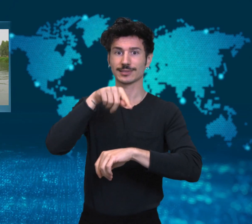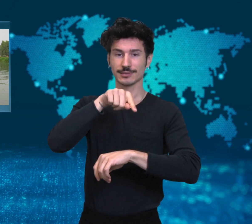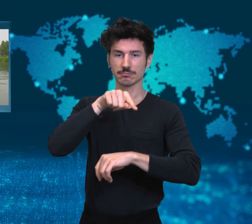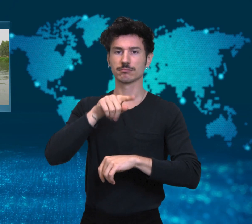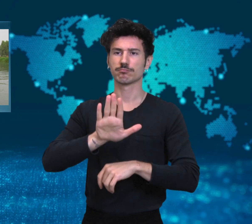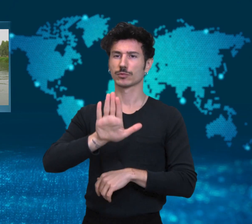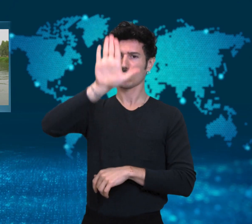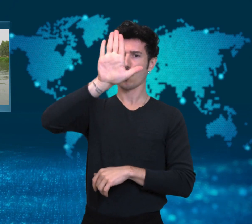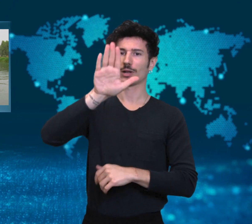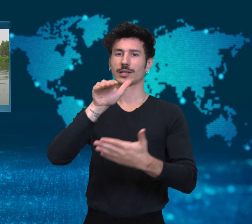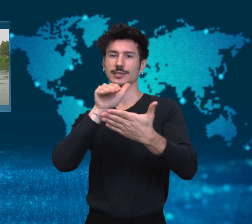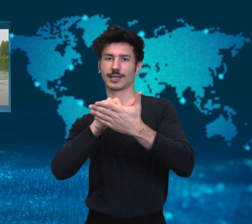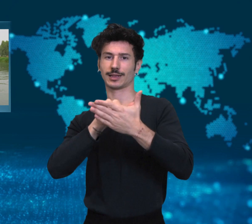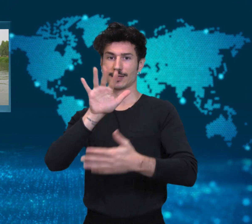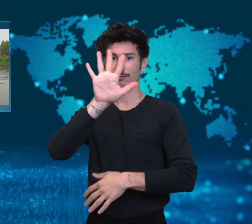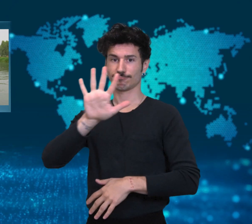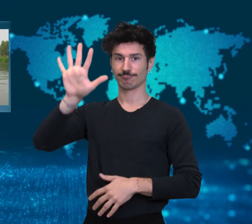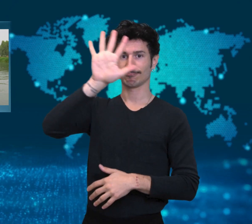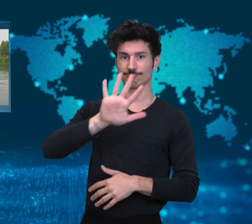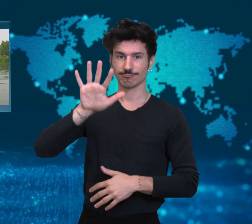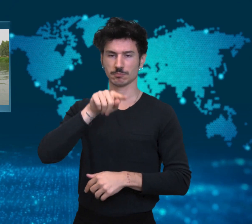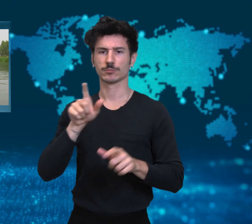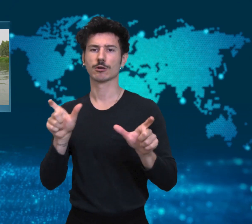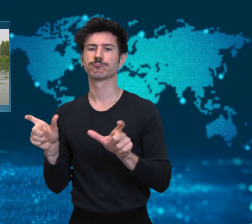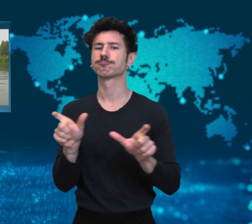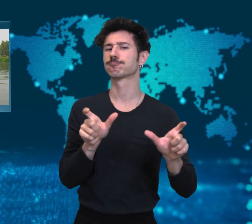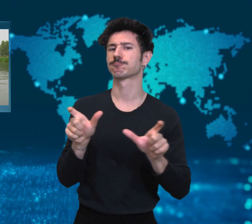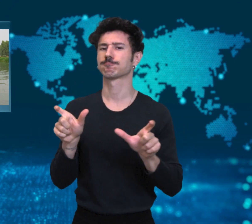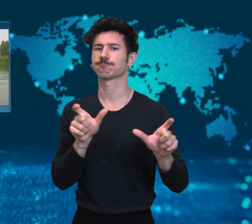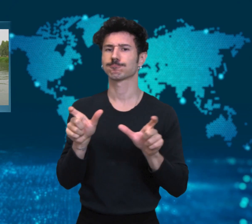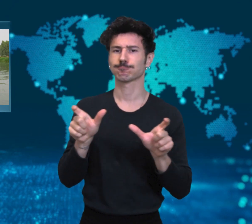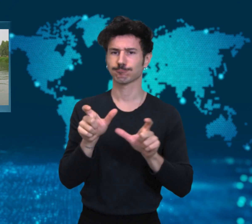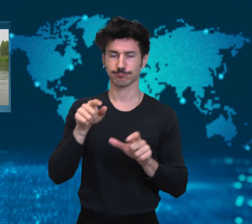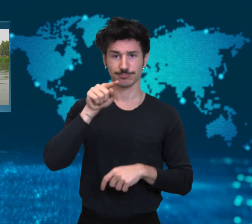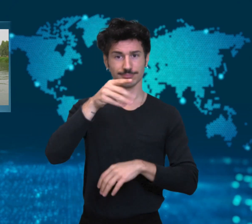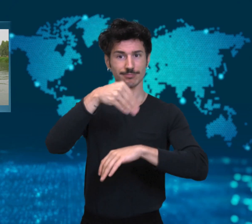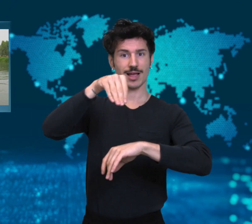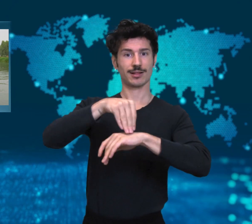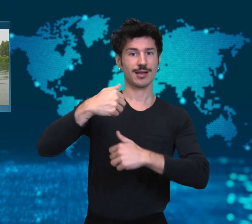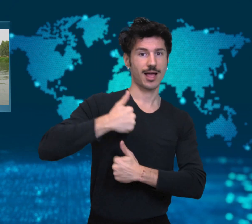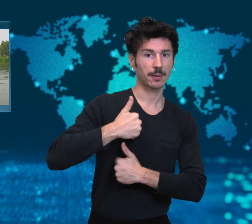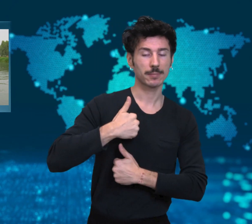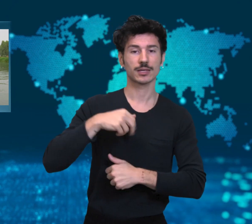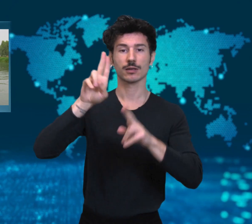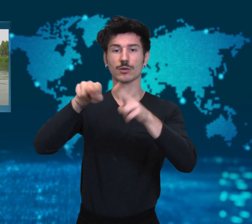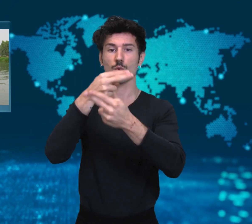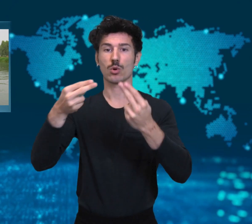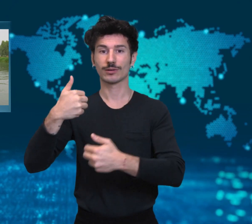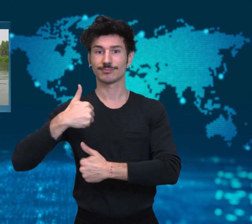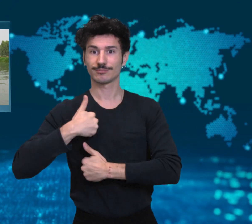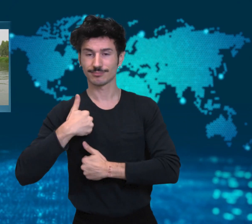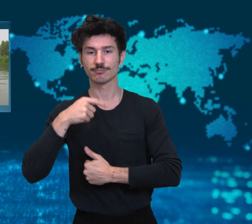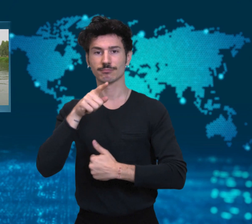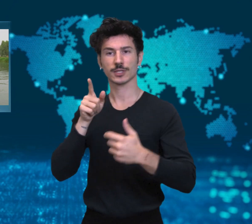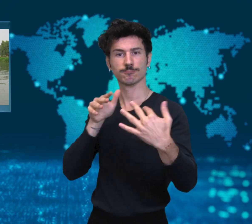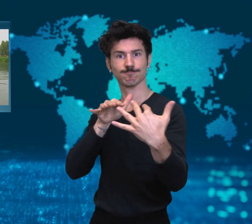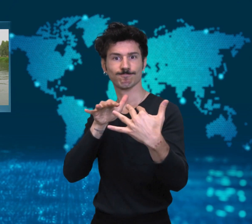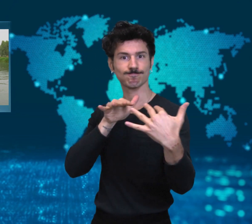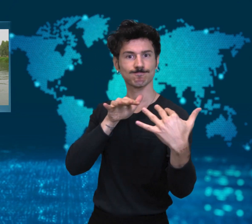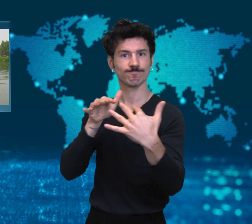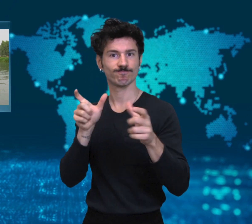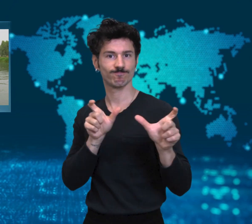They maintain control by attacking the country’s military and UN peacekeepers.